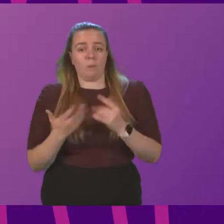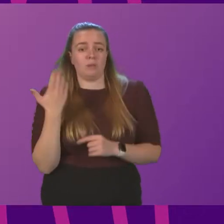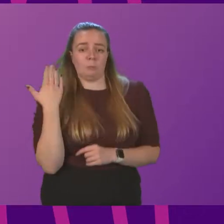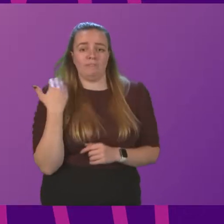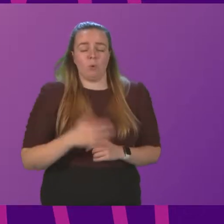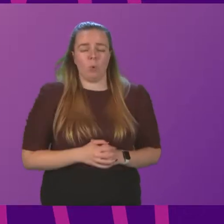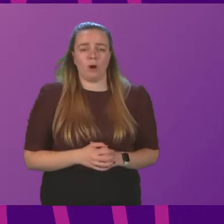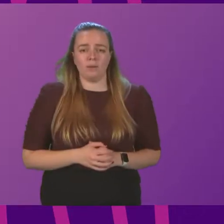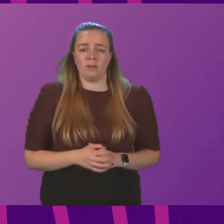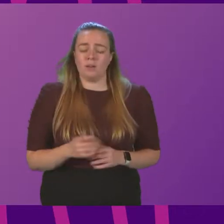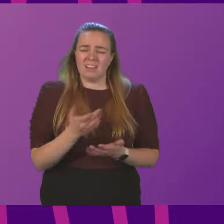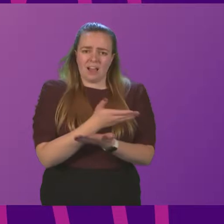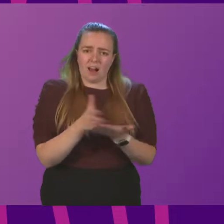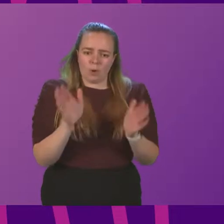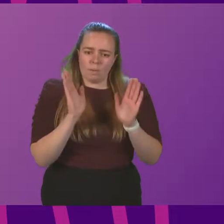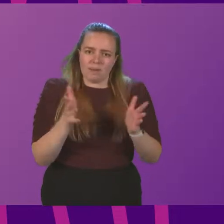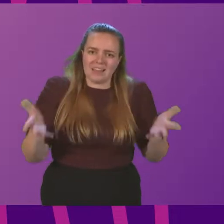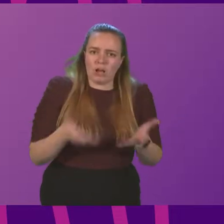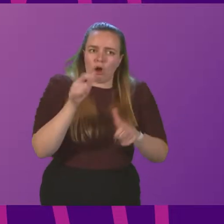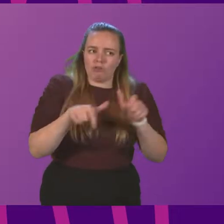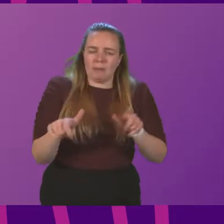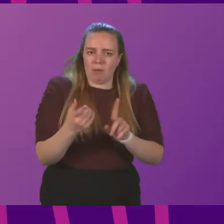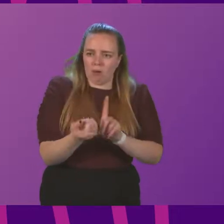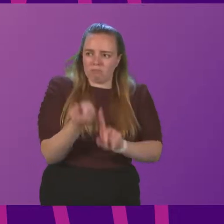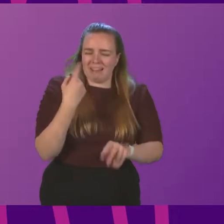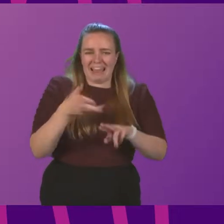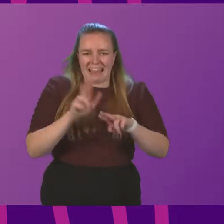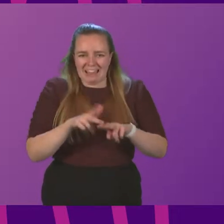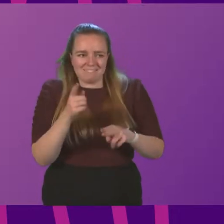It is clear that we must encourage people to come forward when they have worrying symptoms, but